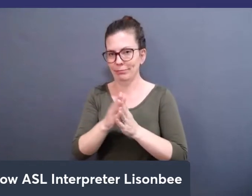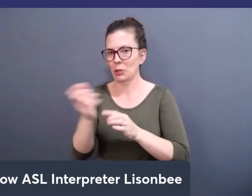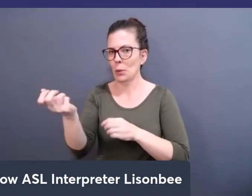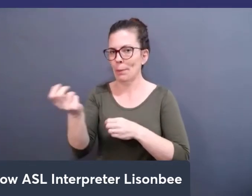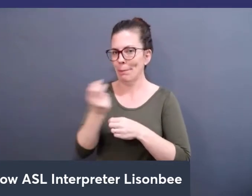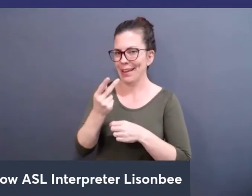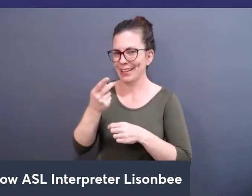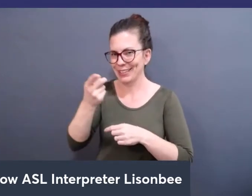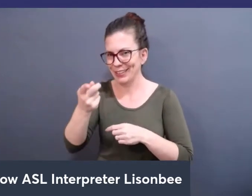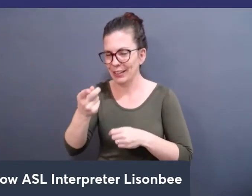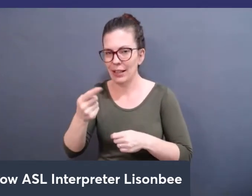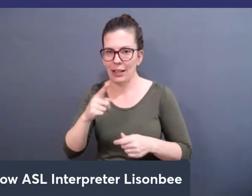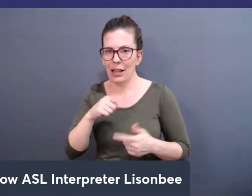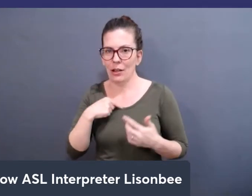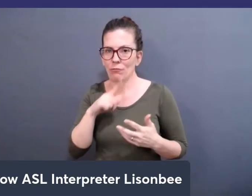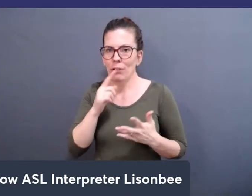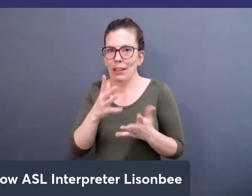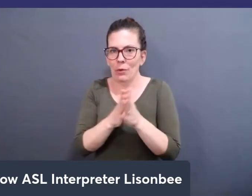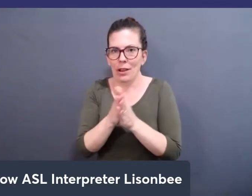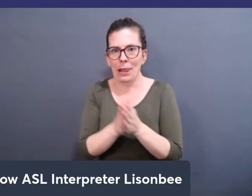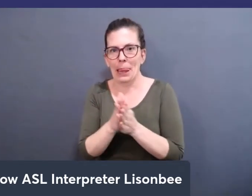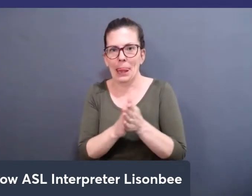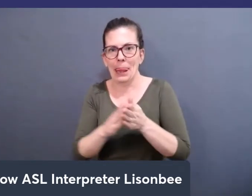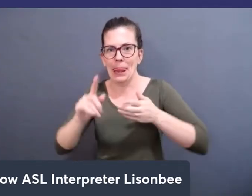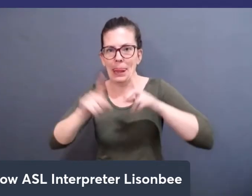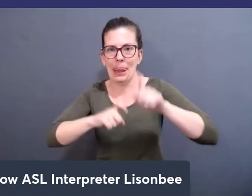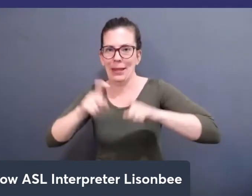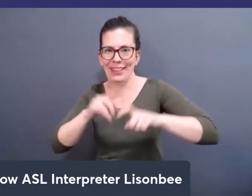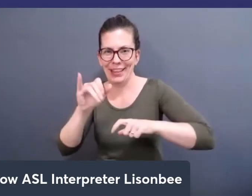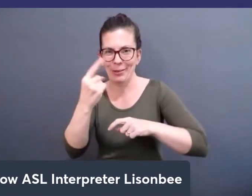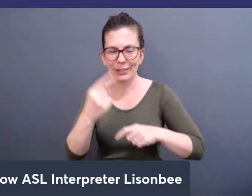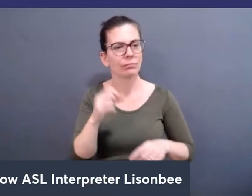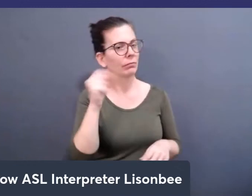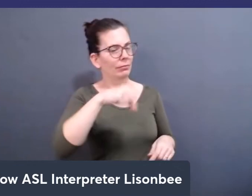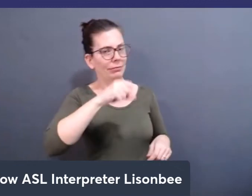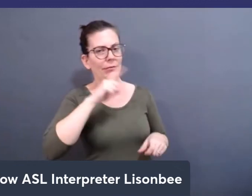and I really wanna jump into that. Absolutely, I would be happy to come and talk